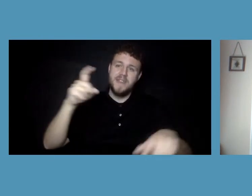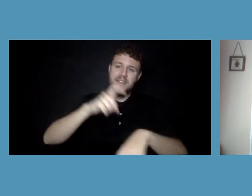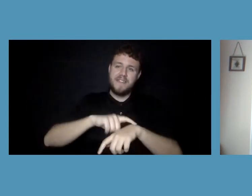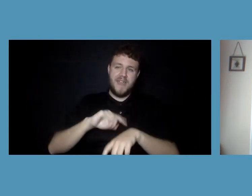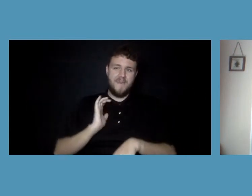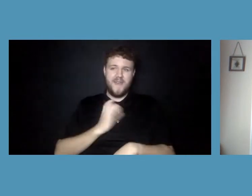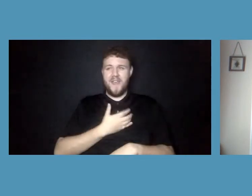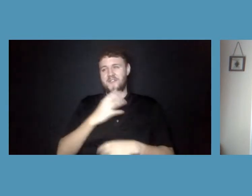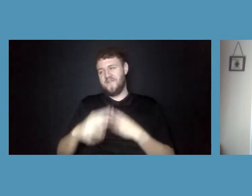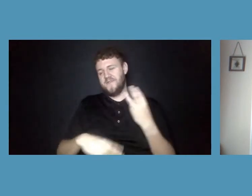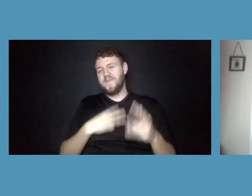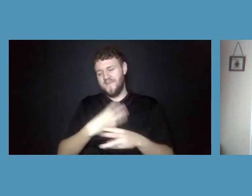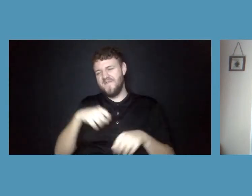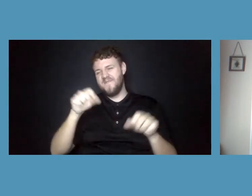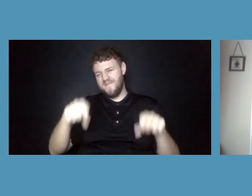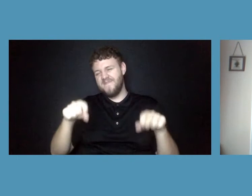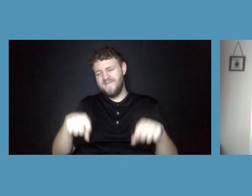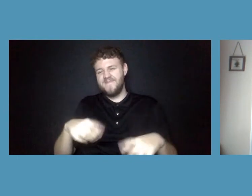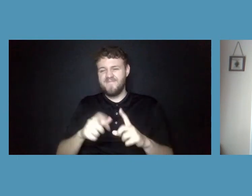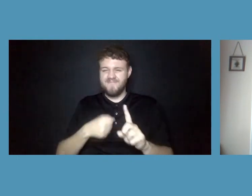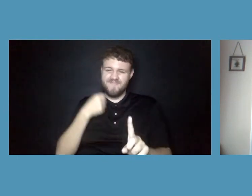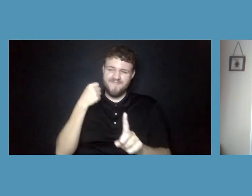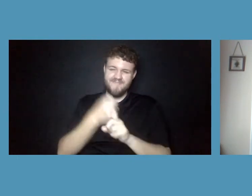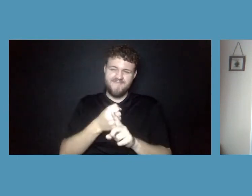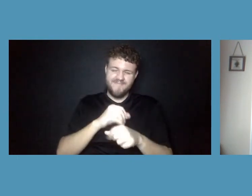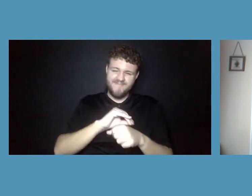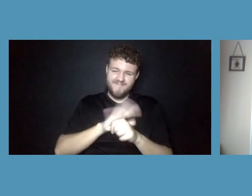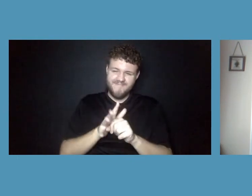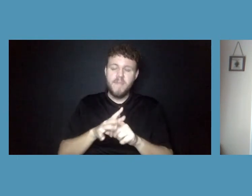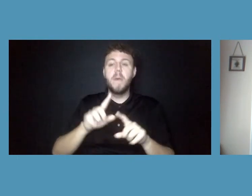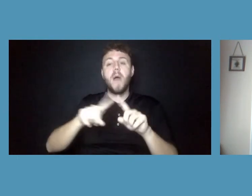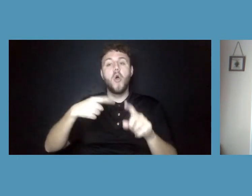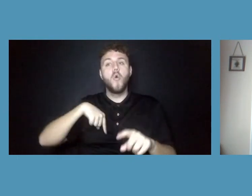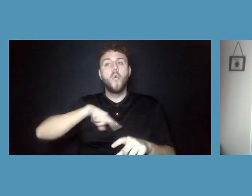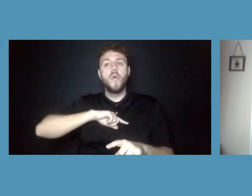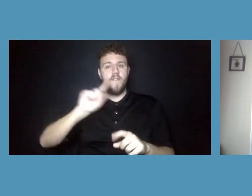a lot of people prayed we became the first certified autism center in the state of North